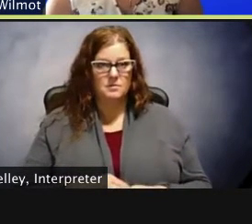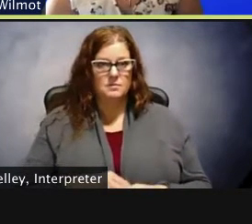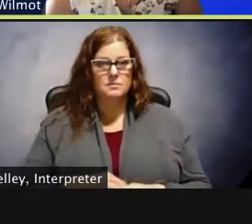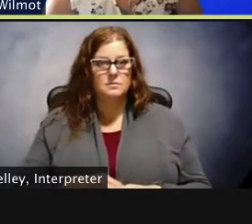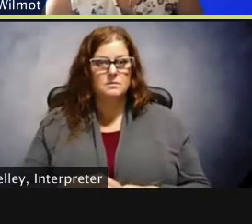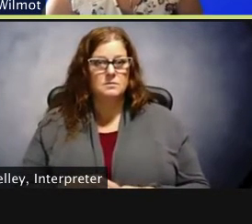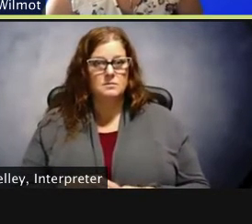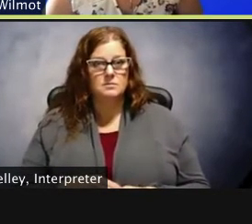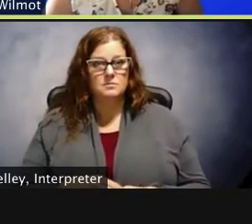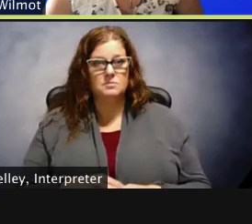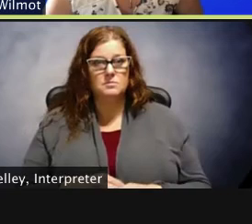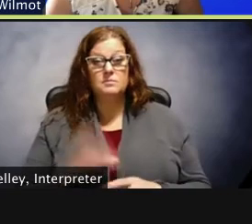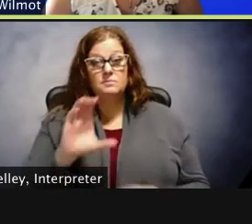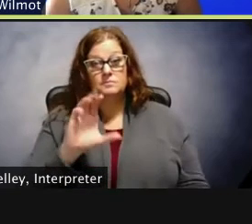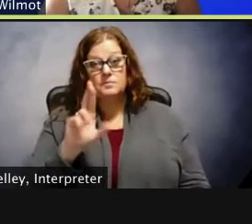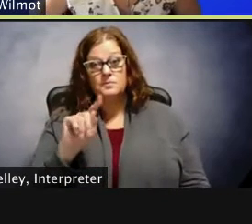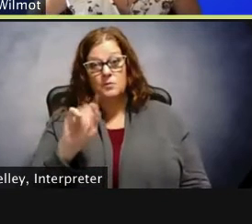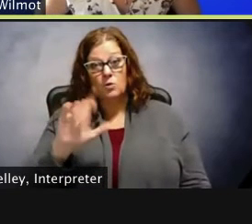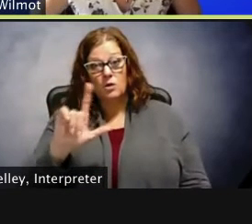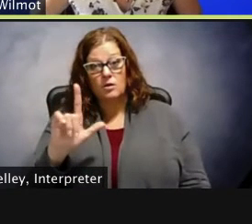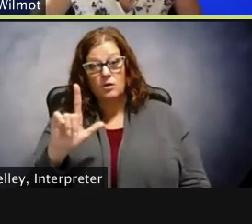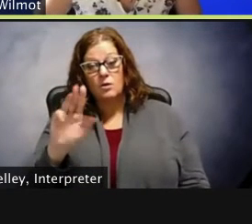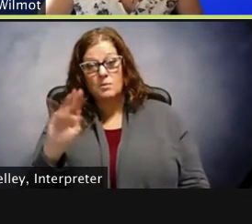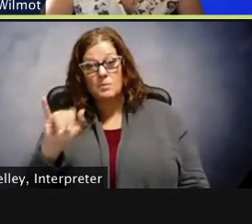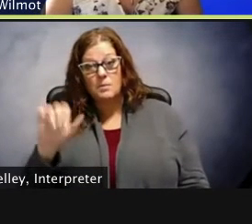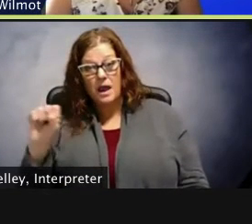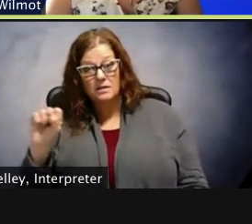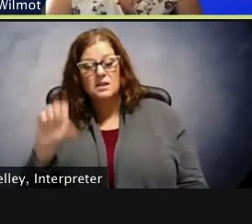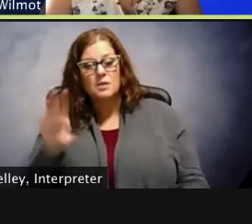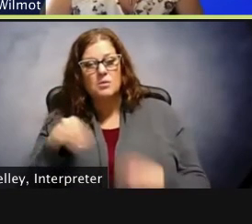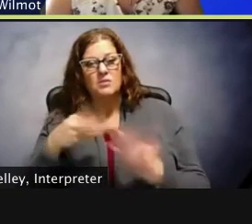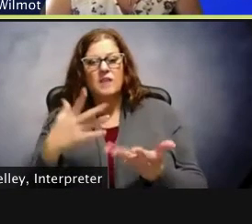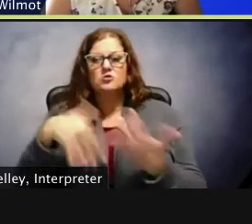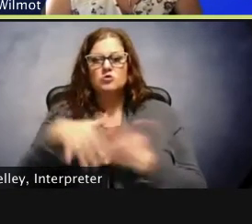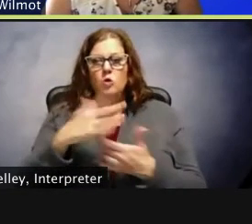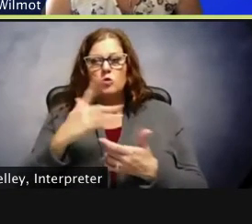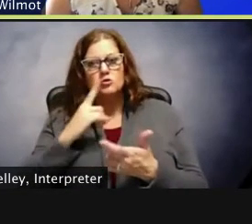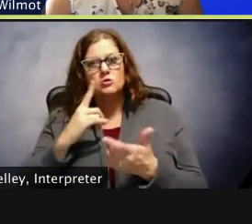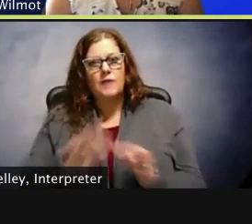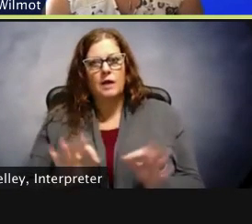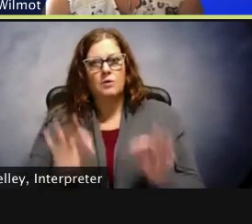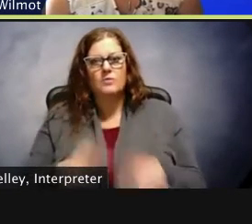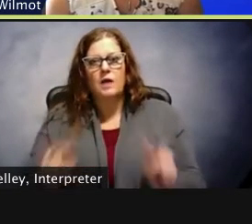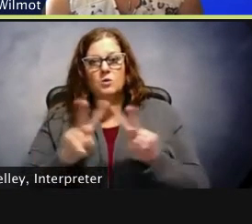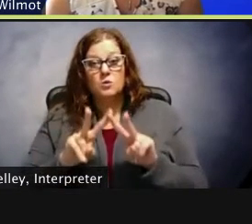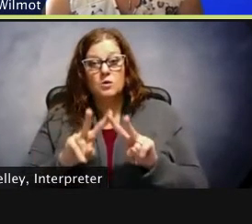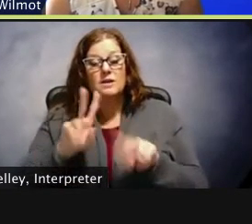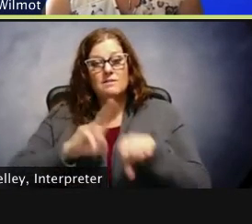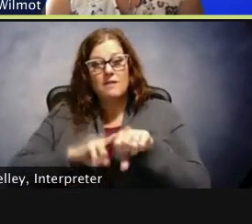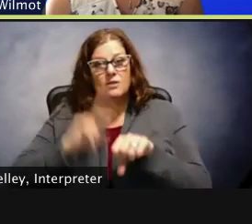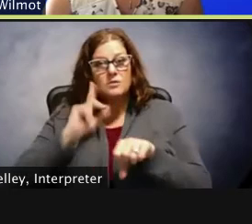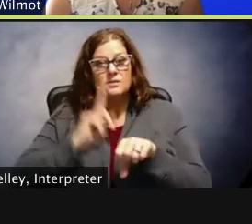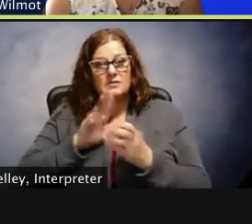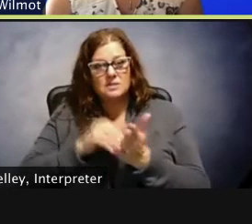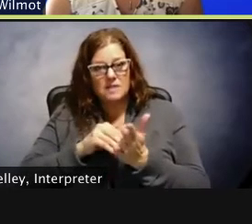Critical Mass may also provide Social capital which is described by the National Deaf Center’s Cawthon et al. (2016)